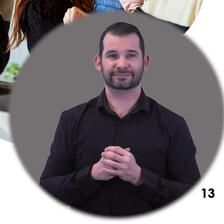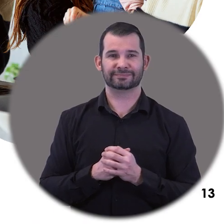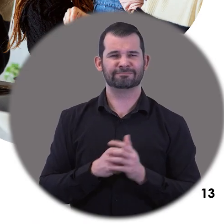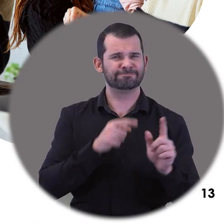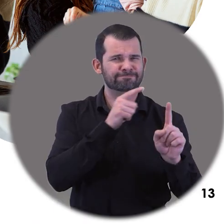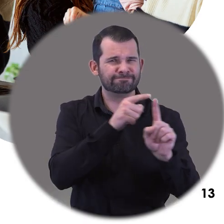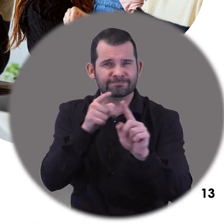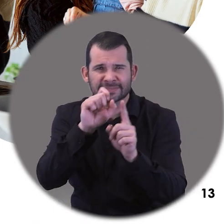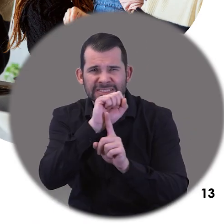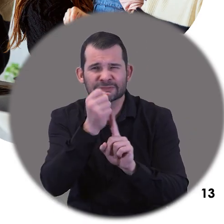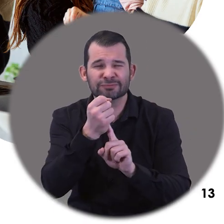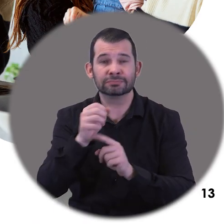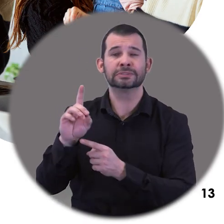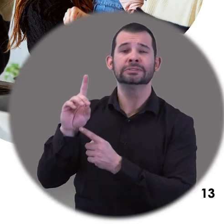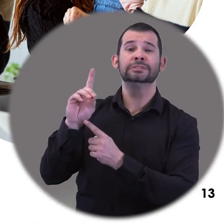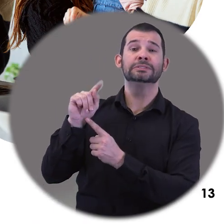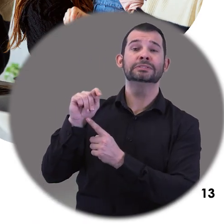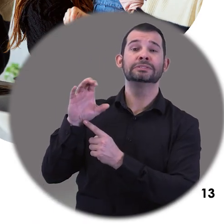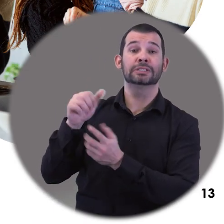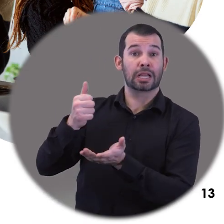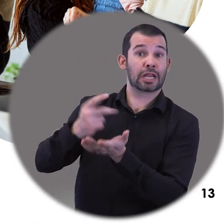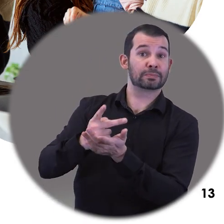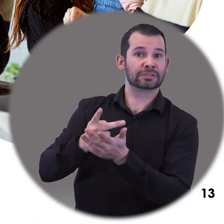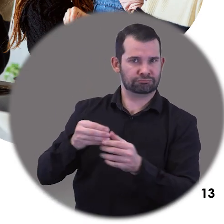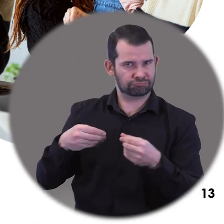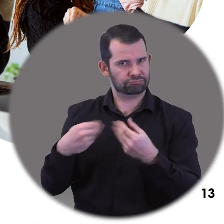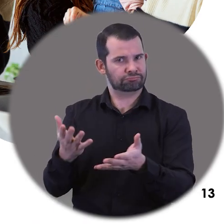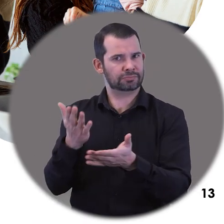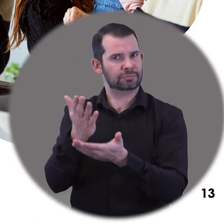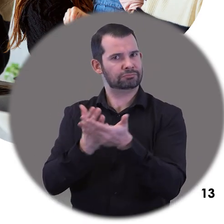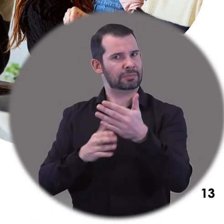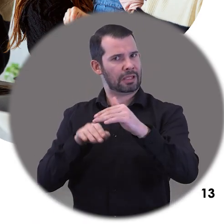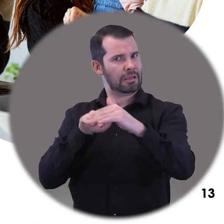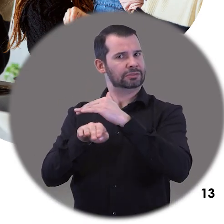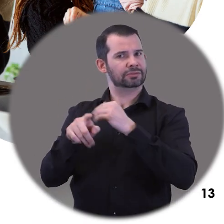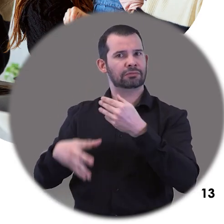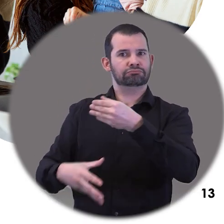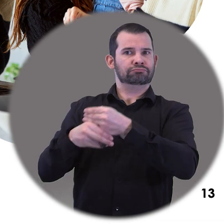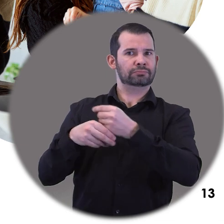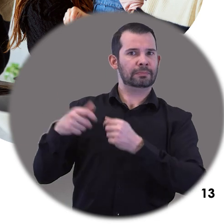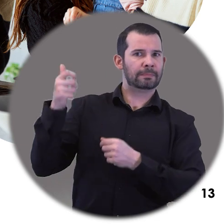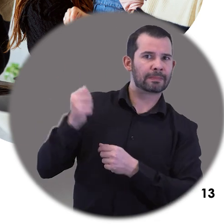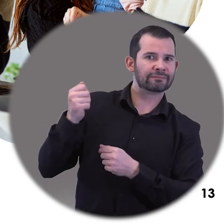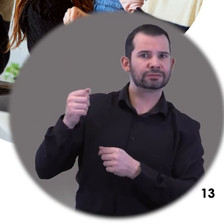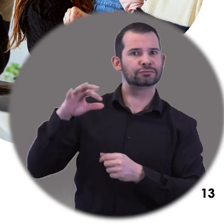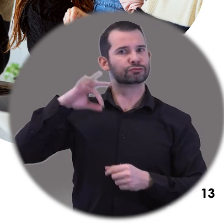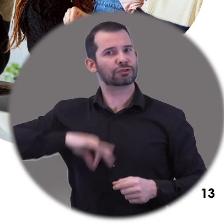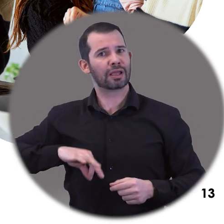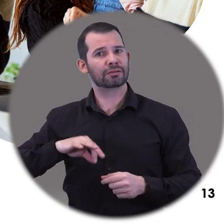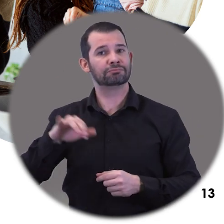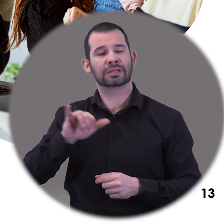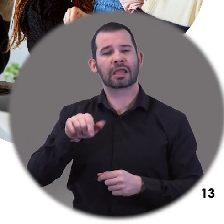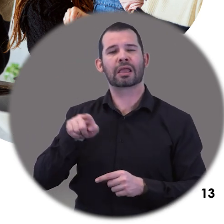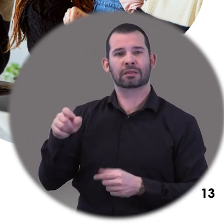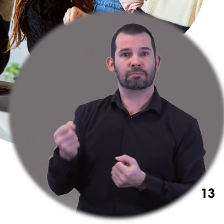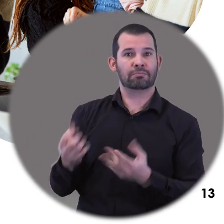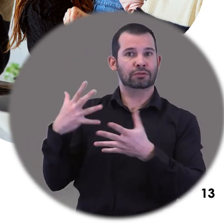In certain situations, DTC eligibility provides access to additional benefits and credits, such as